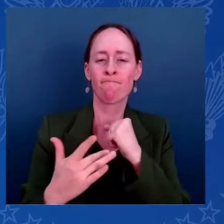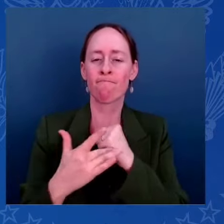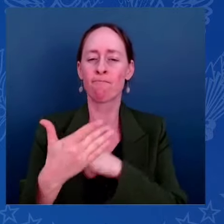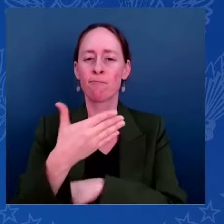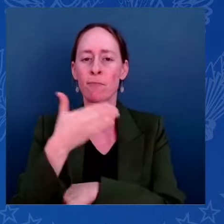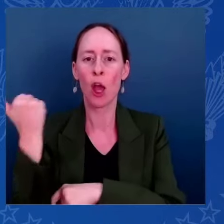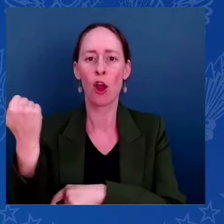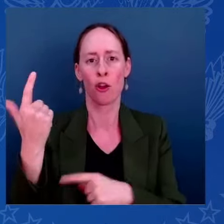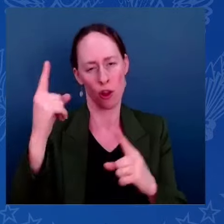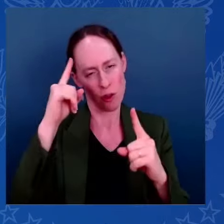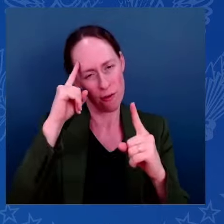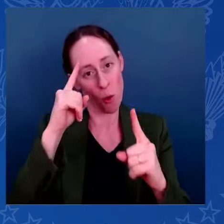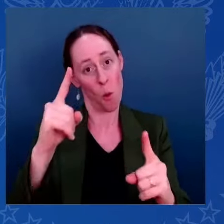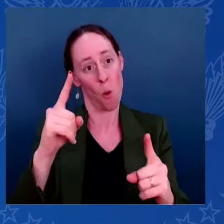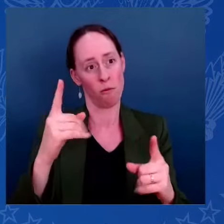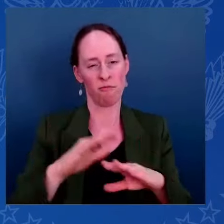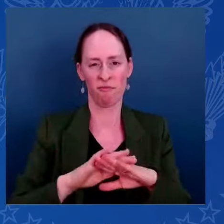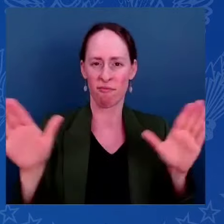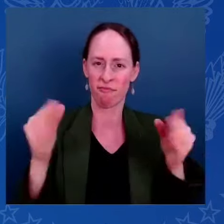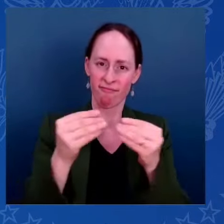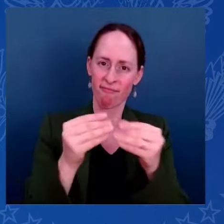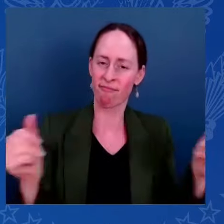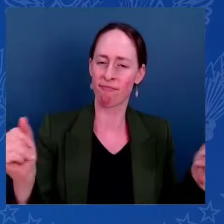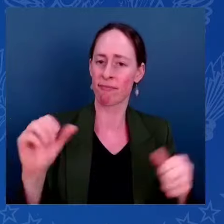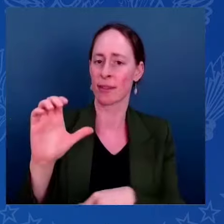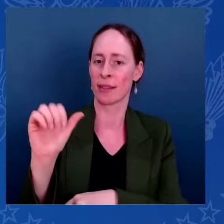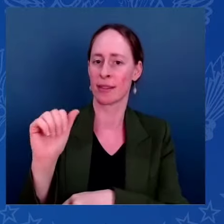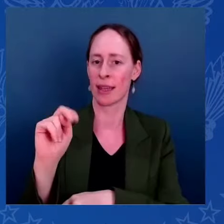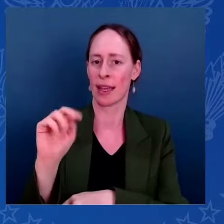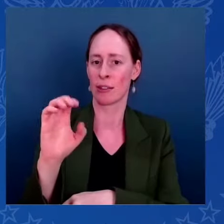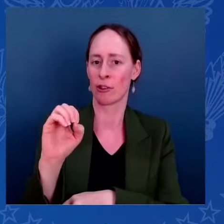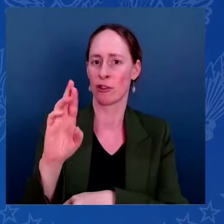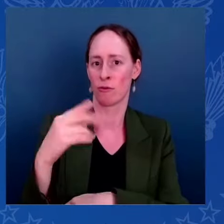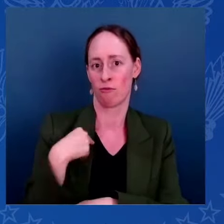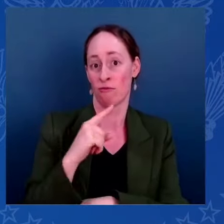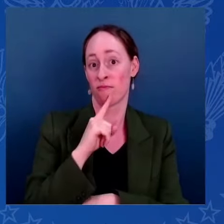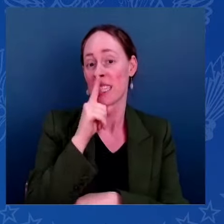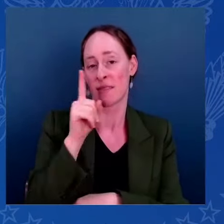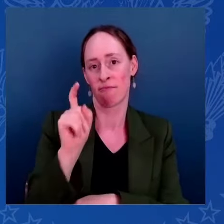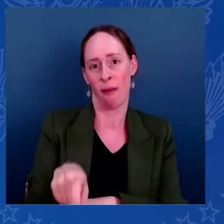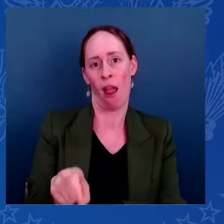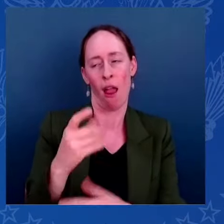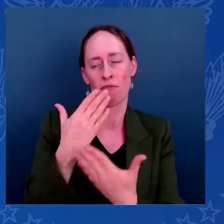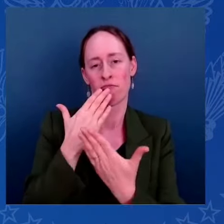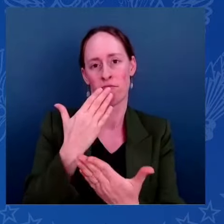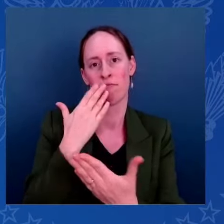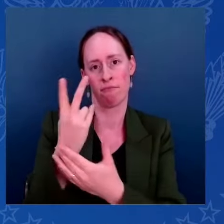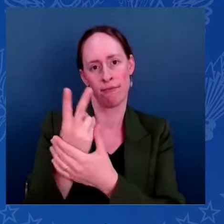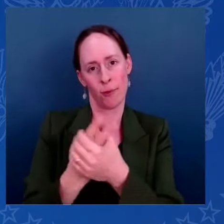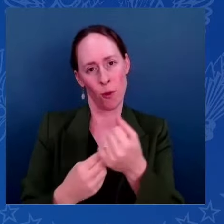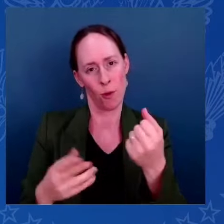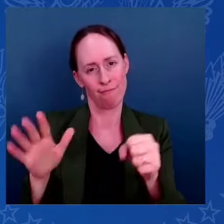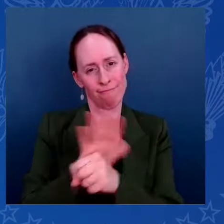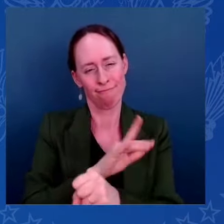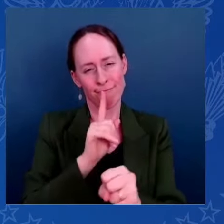Please join me in welcoming President Joe Biden, First Lady Jill Biden and Tulane's Dr. Quincy Brown.